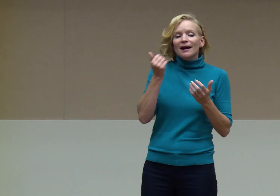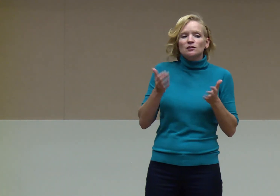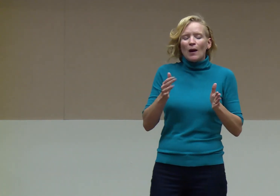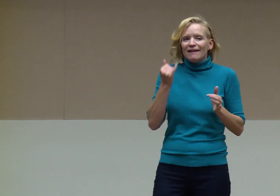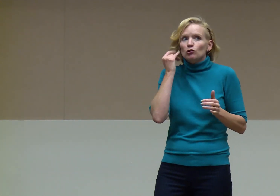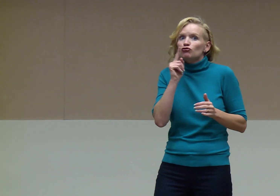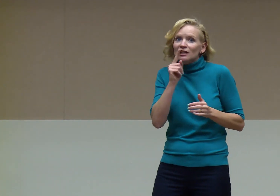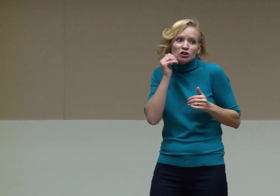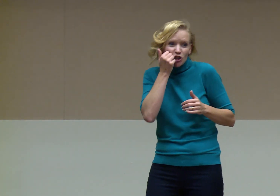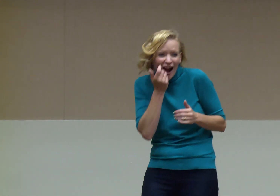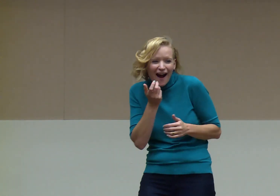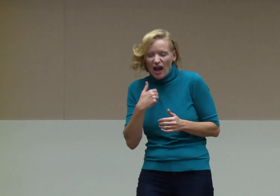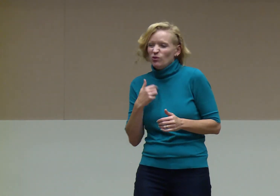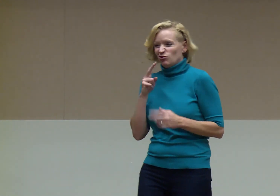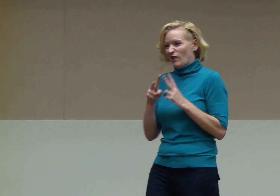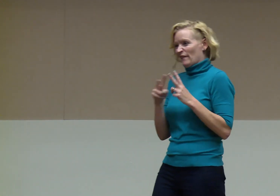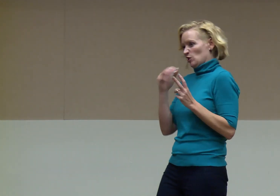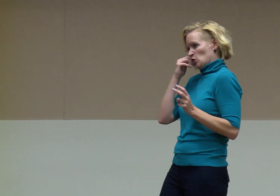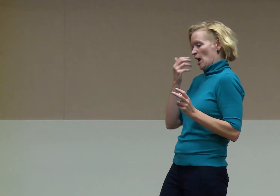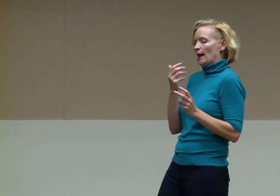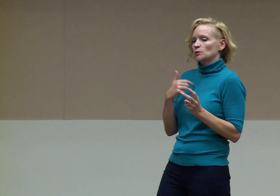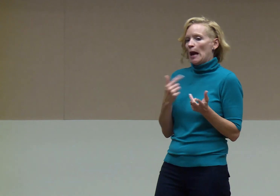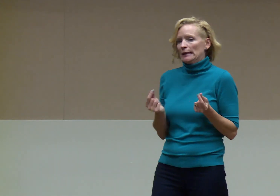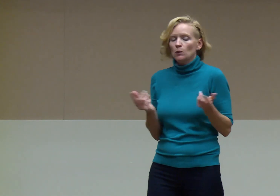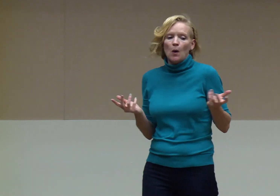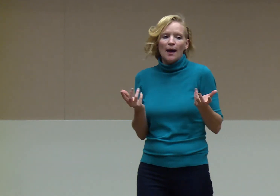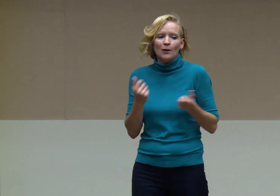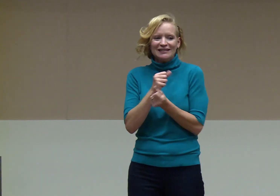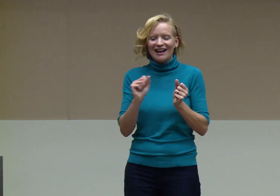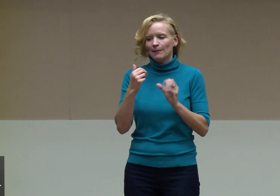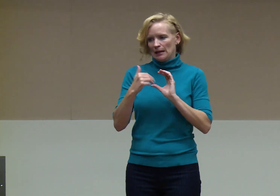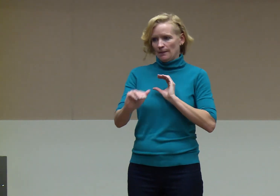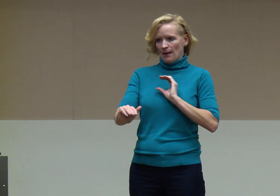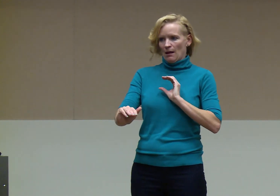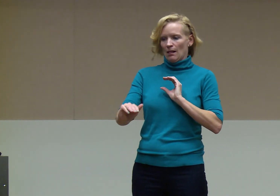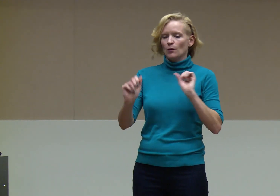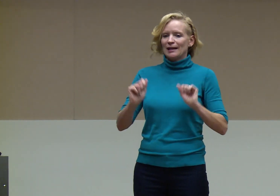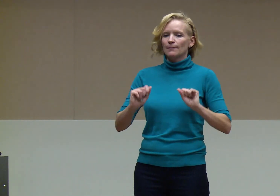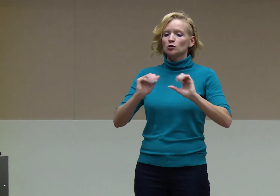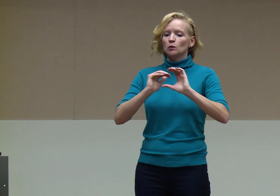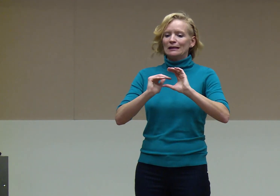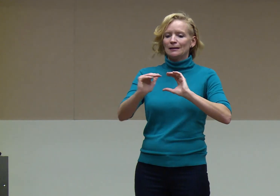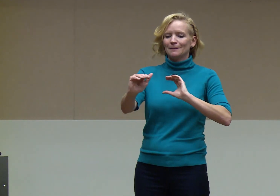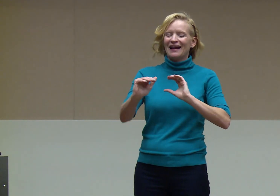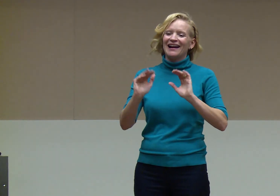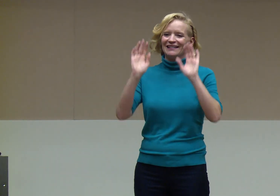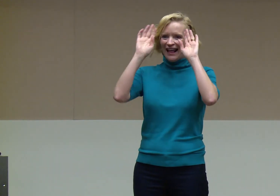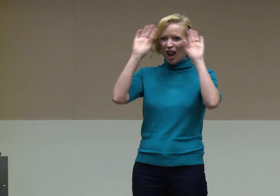The best way if you're a really shy person like me is to use the emails. Emails are the best.